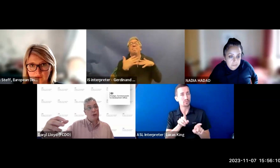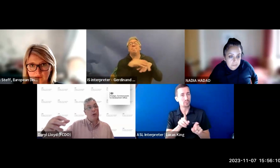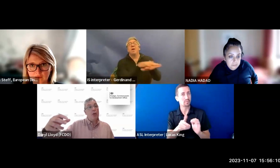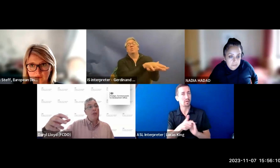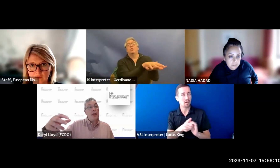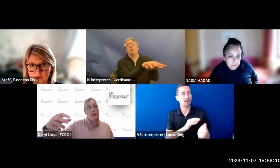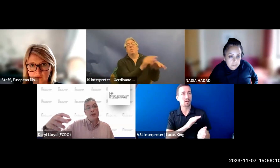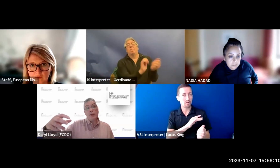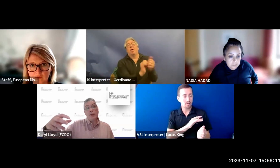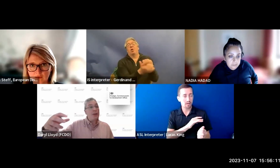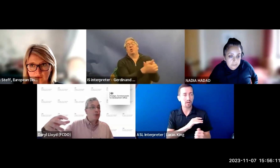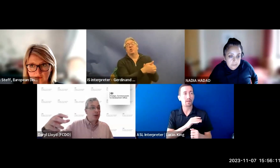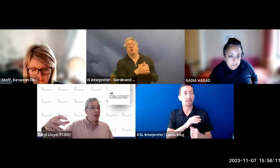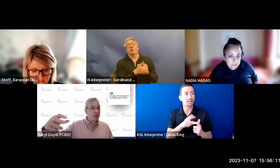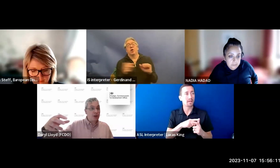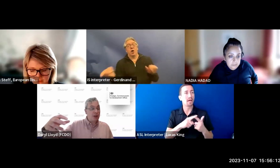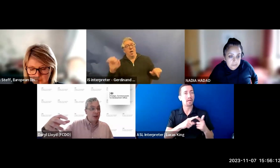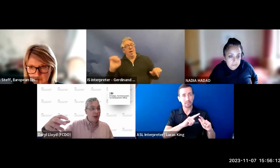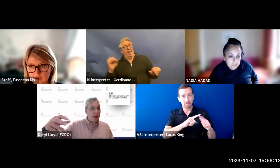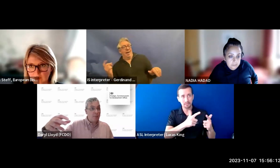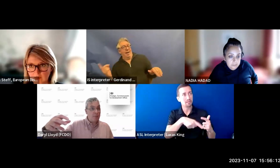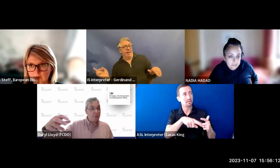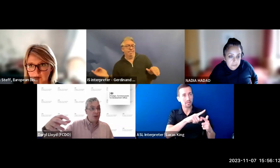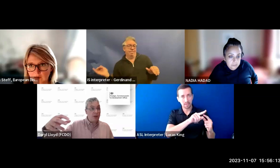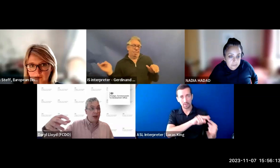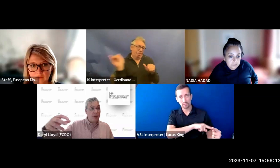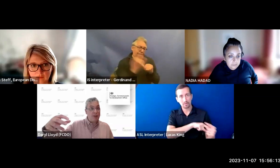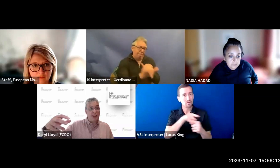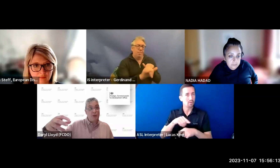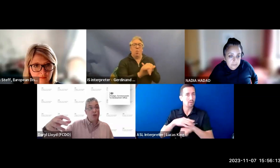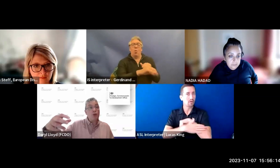So they can go into a country and say: